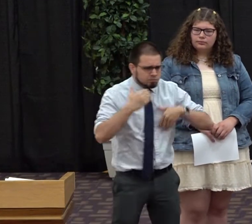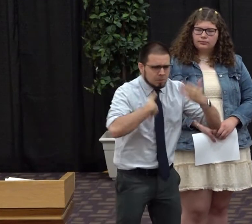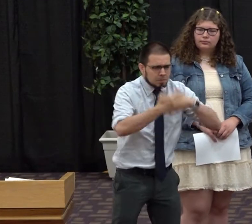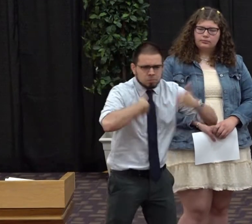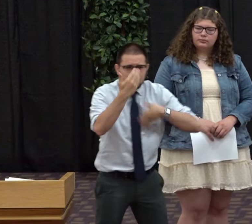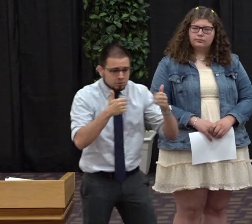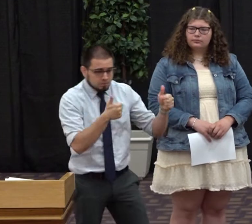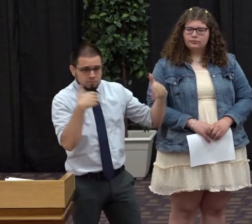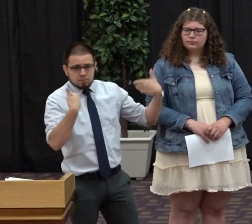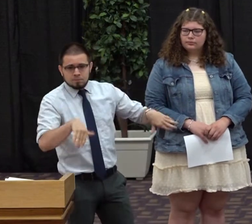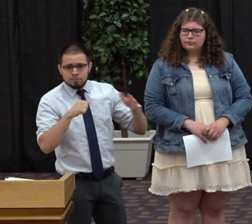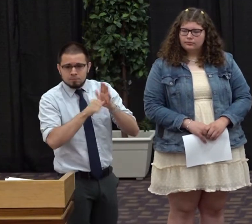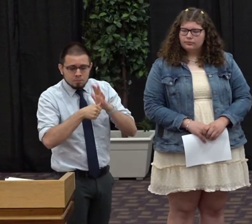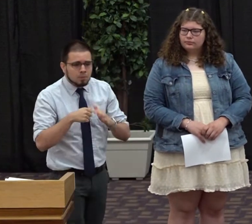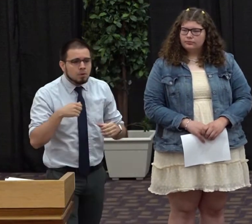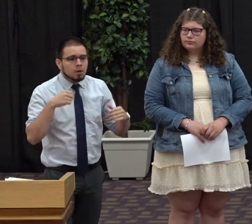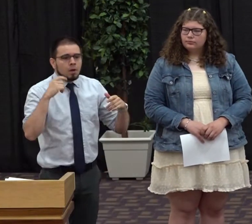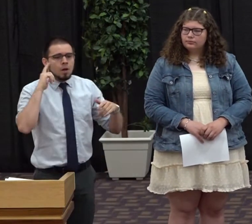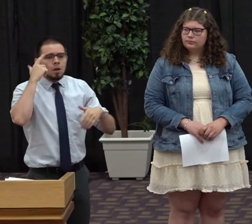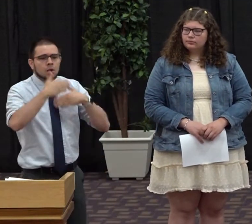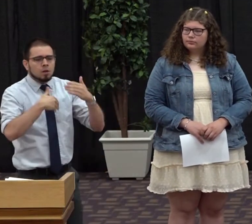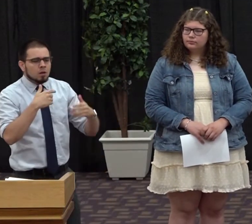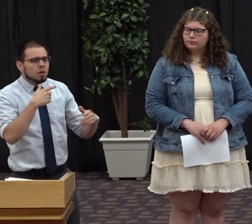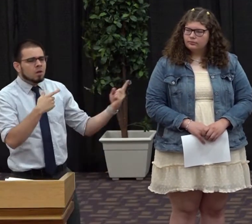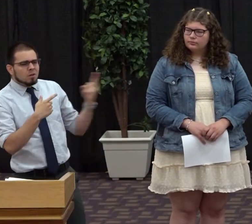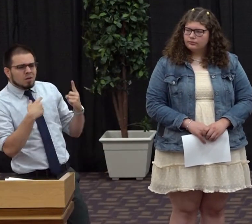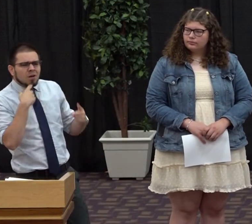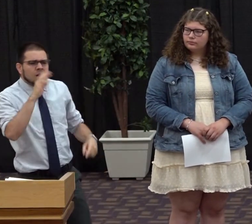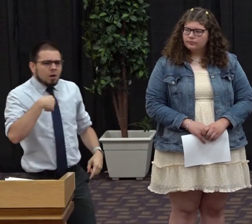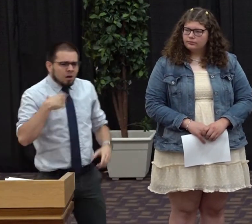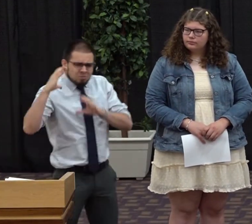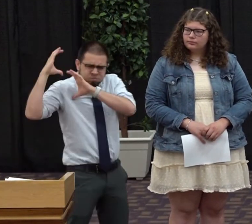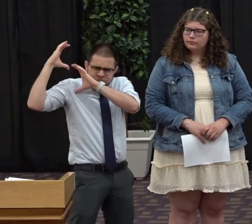If I asked them if they needed help, they would say that they didn't over time.